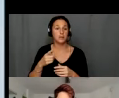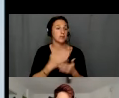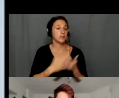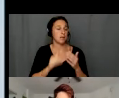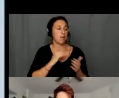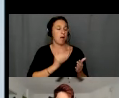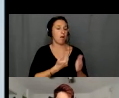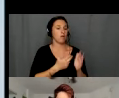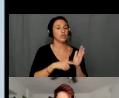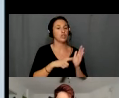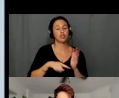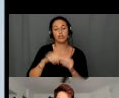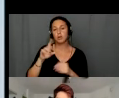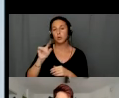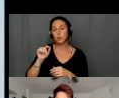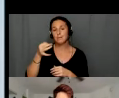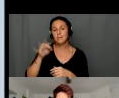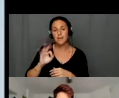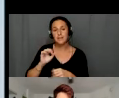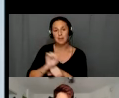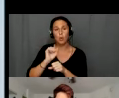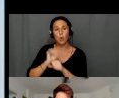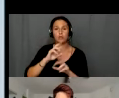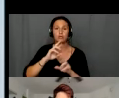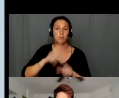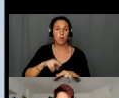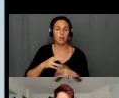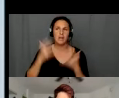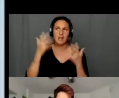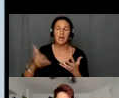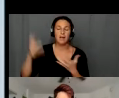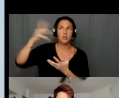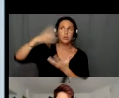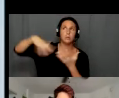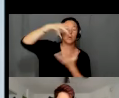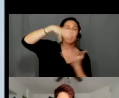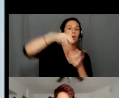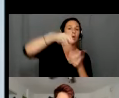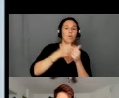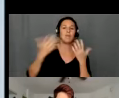employees reported laboring in heavy smoke, without any of the